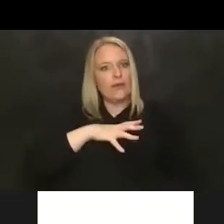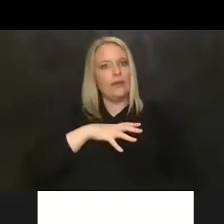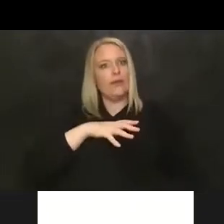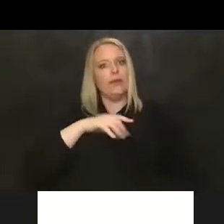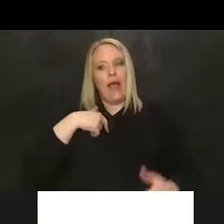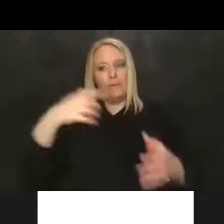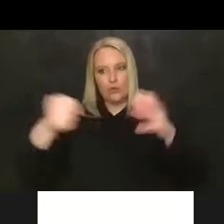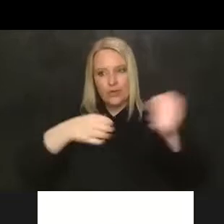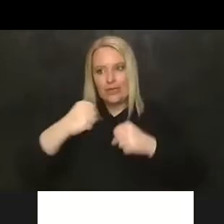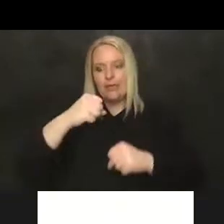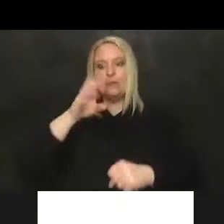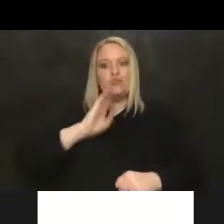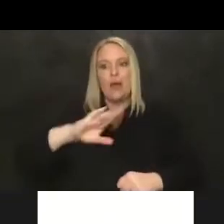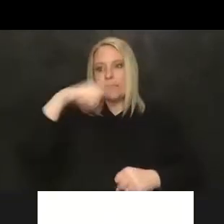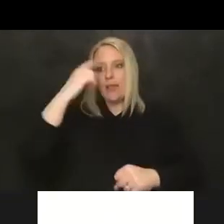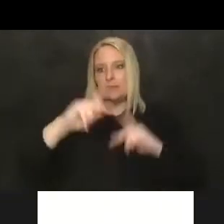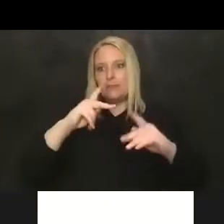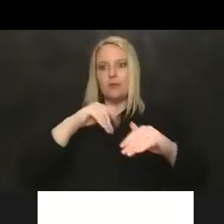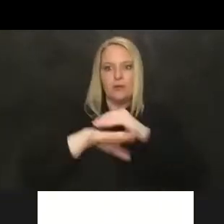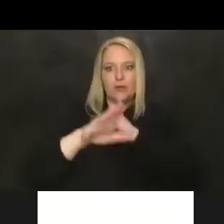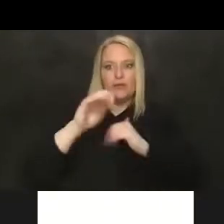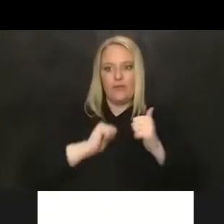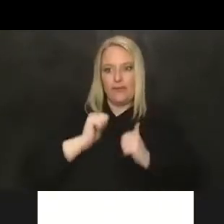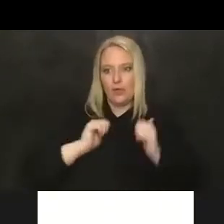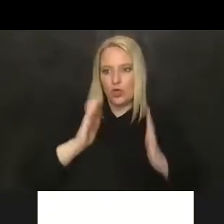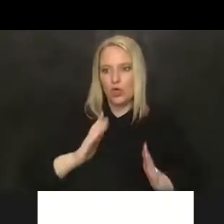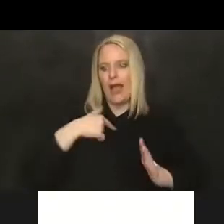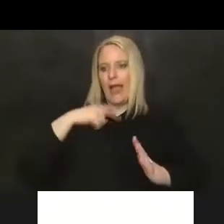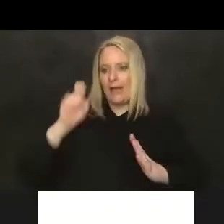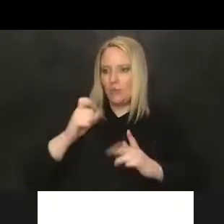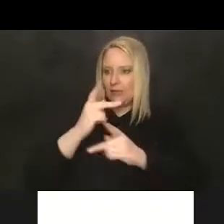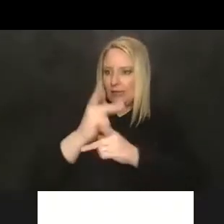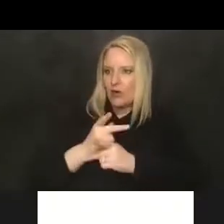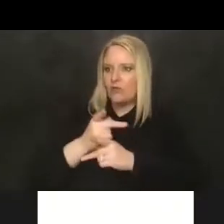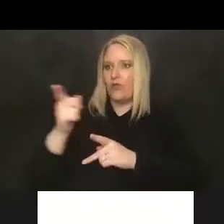theater, I got to make sure they get into the doors without being shot, darn it! They can't go